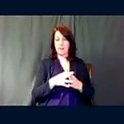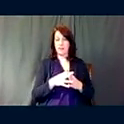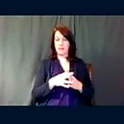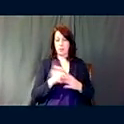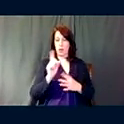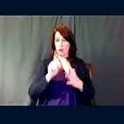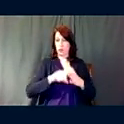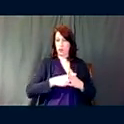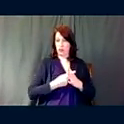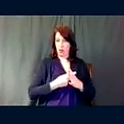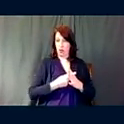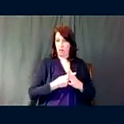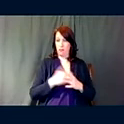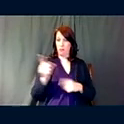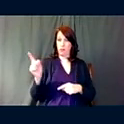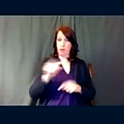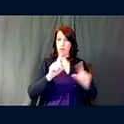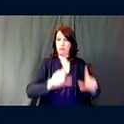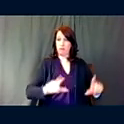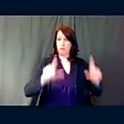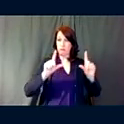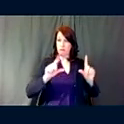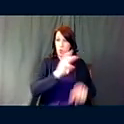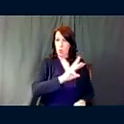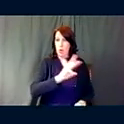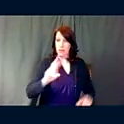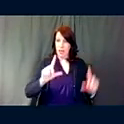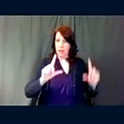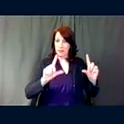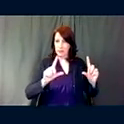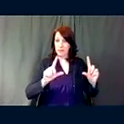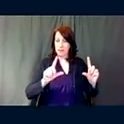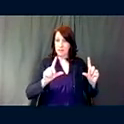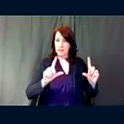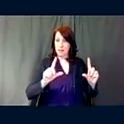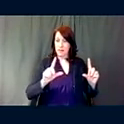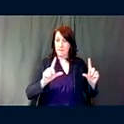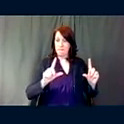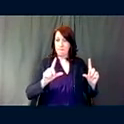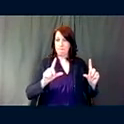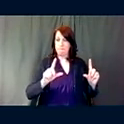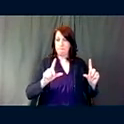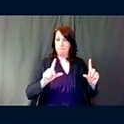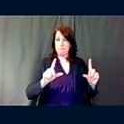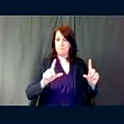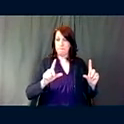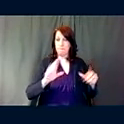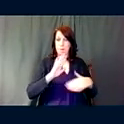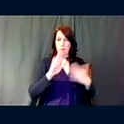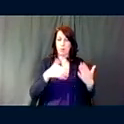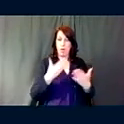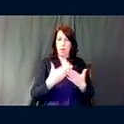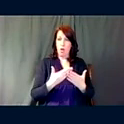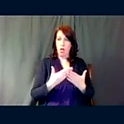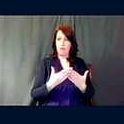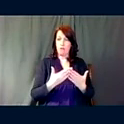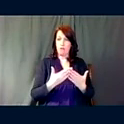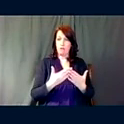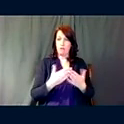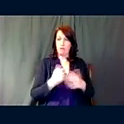THE BEST PLACE TO START IS TO GO TO OUR WEB PAGE, AND ALL